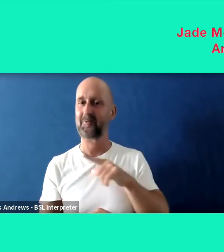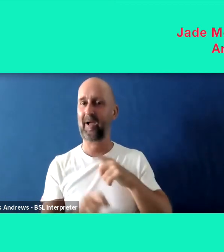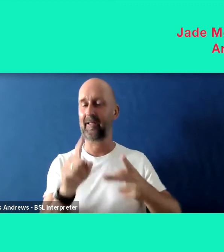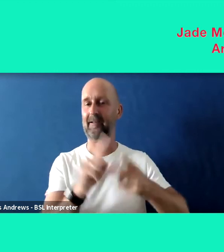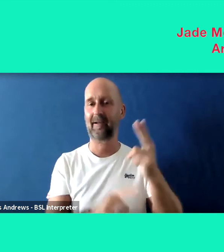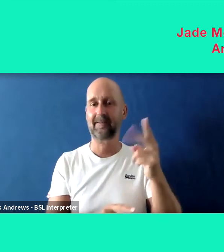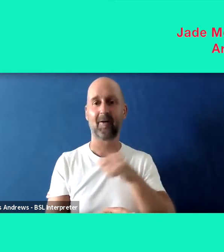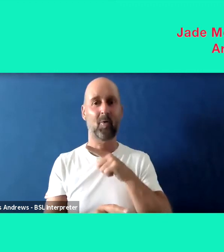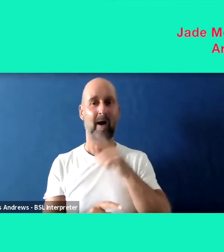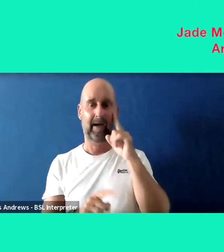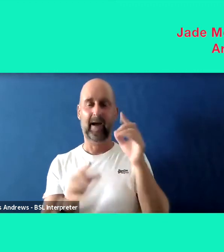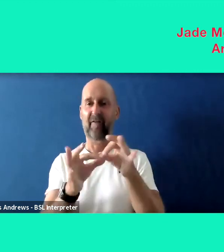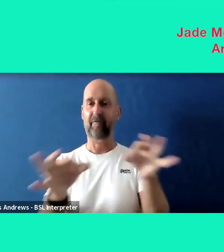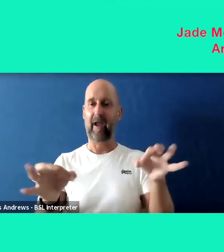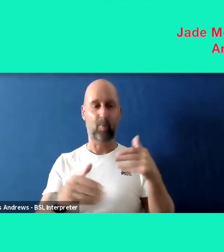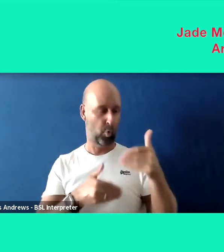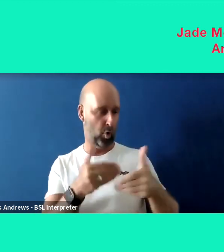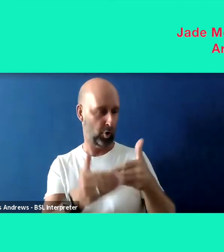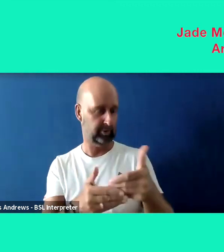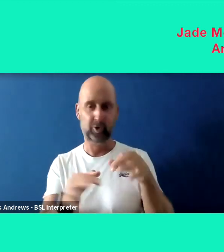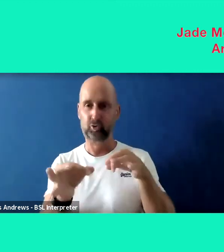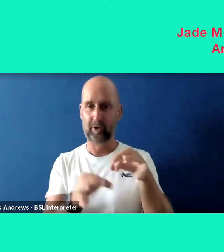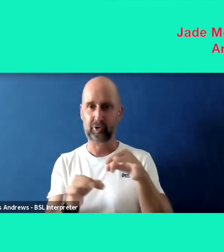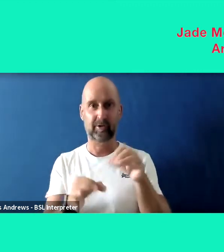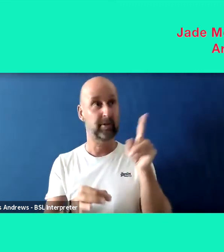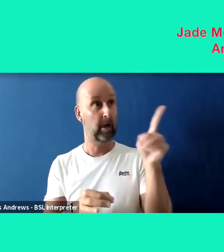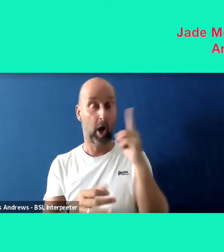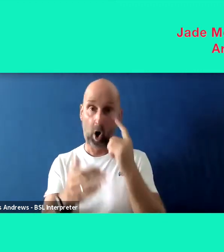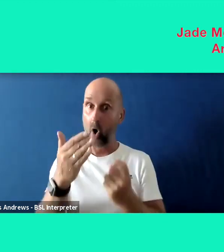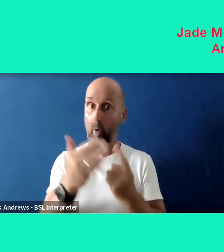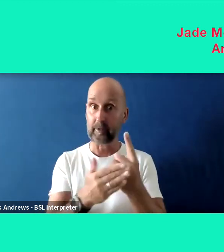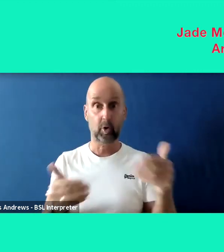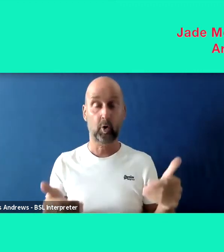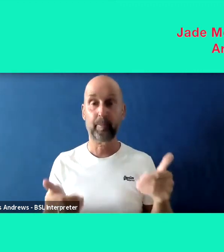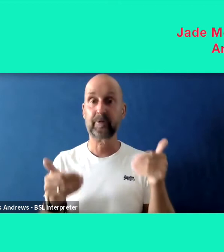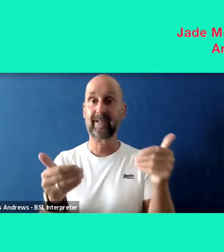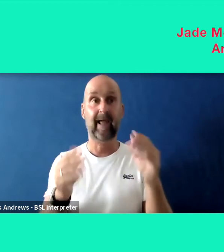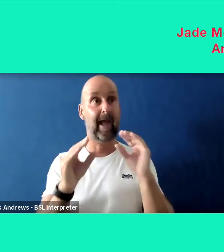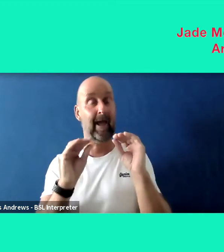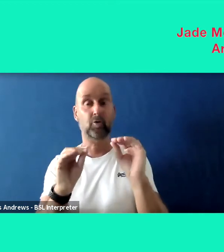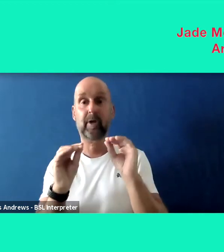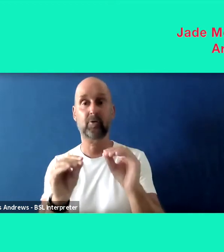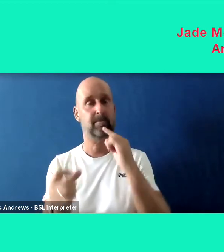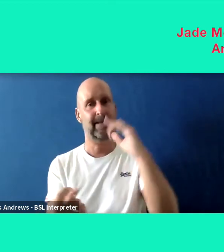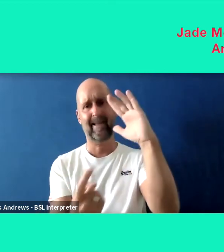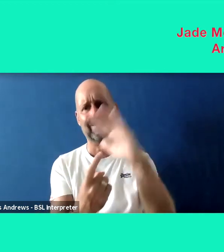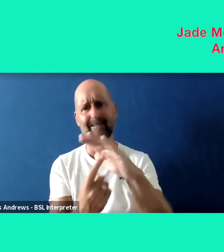frameworks, and for that the opportunity to pursue an arts education is essential for all, it is now.